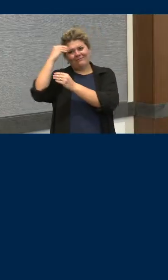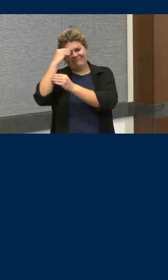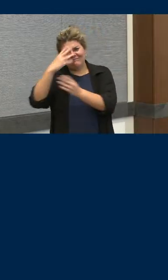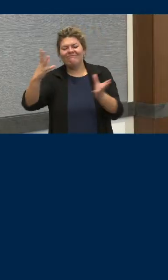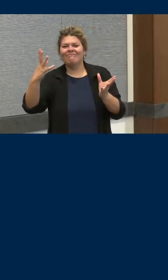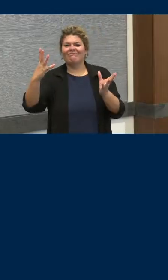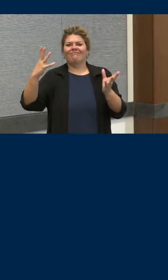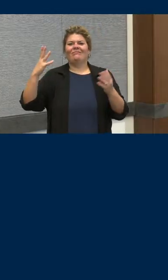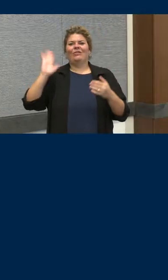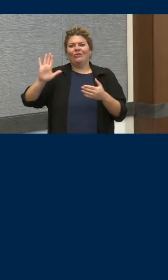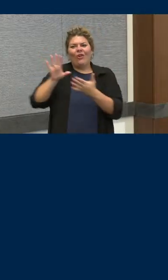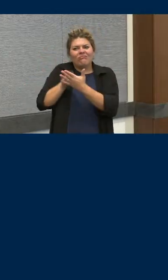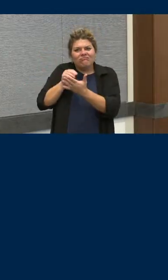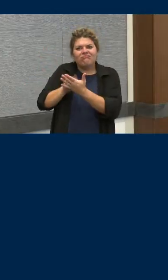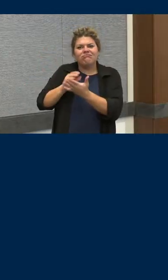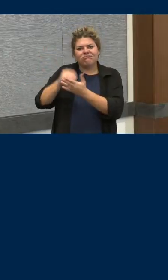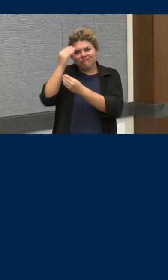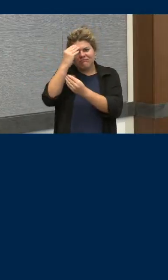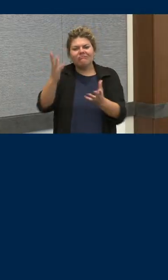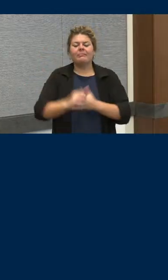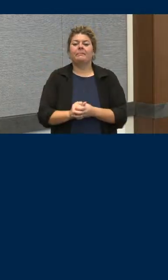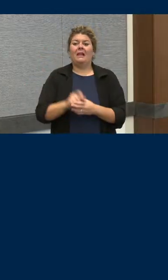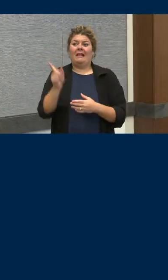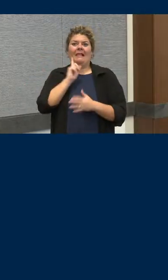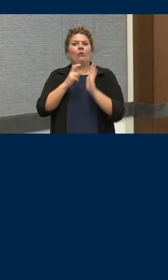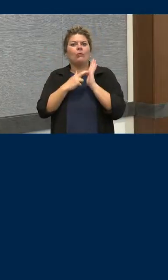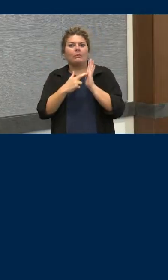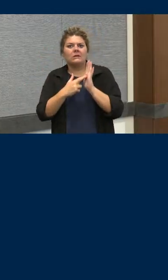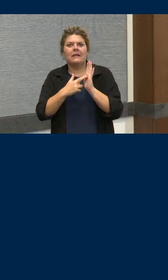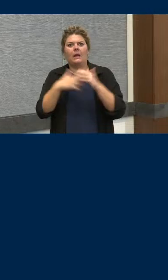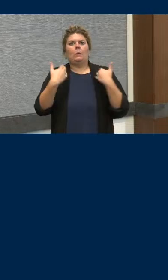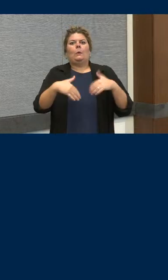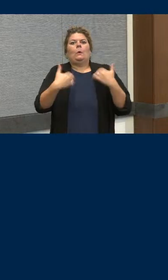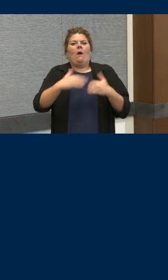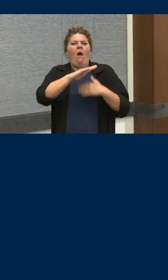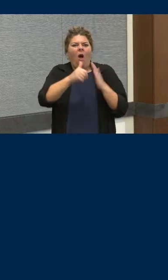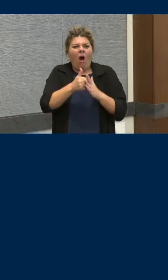our speakers for sharing your work and insights with us: These scholars represent the breadth of inquiry at